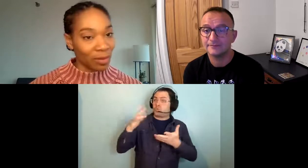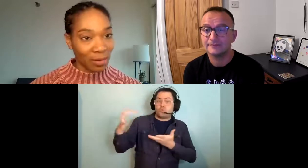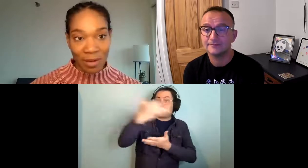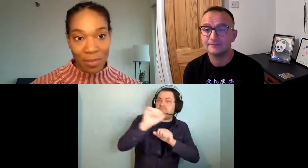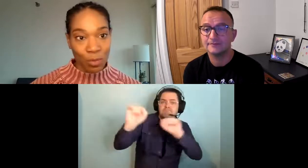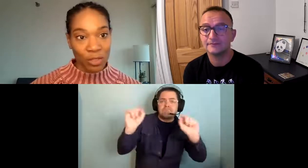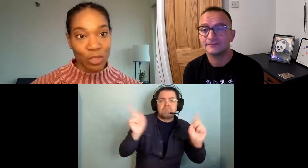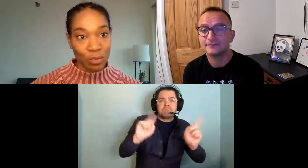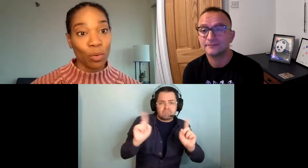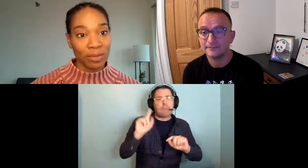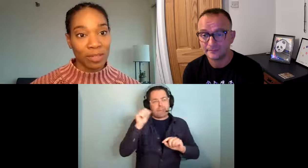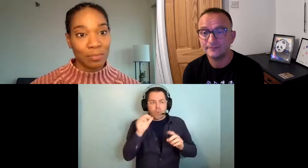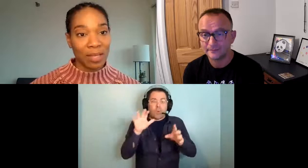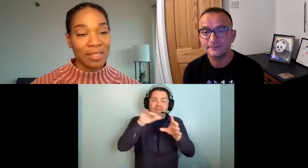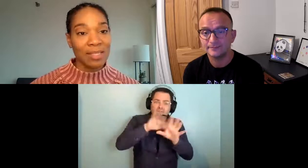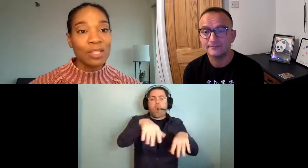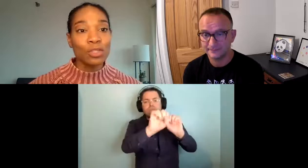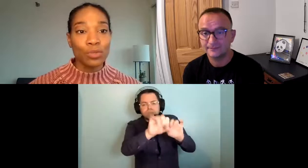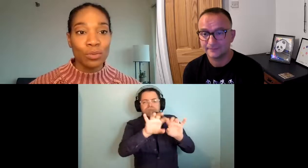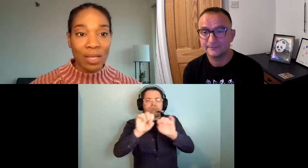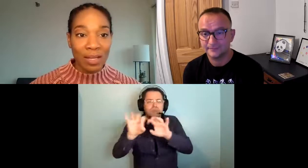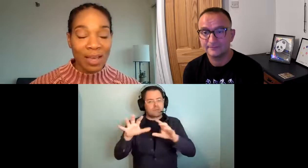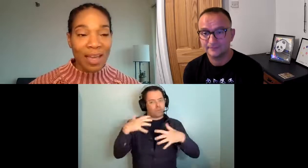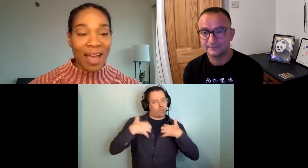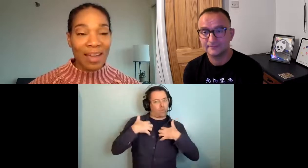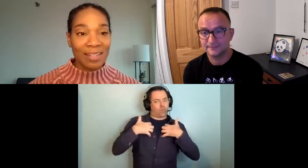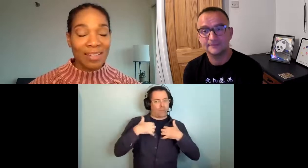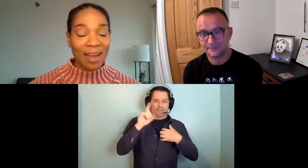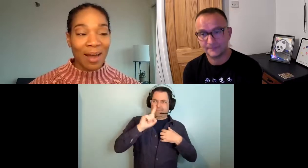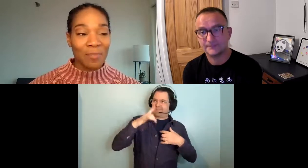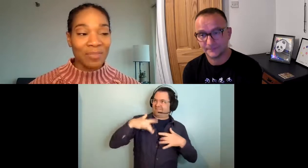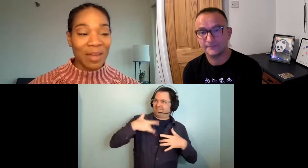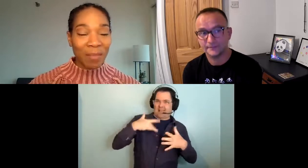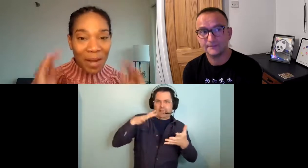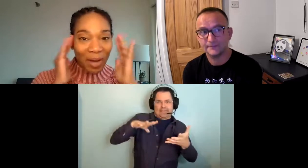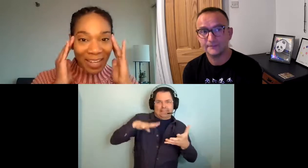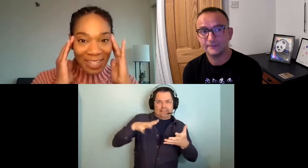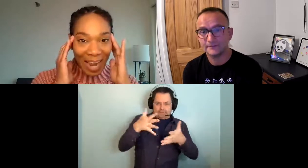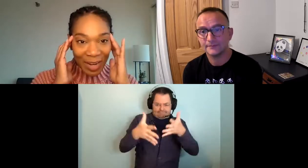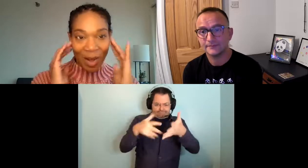absolutely I would love to do this, so I think it's a combination of both.